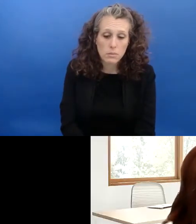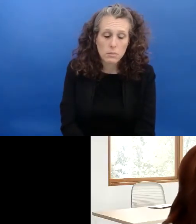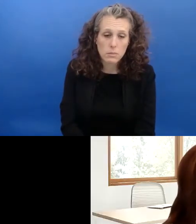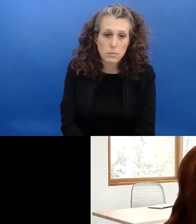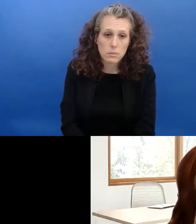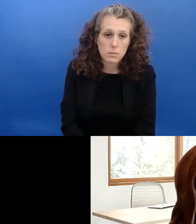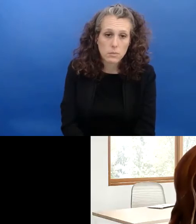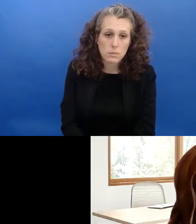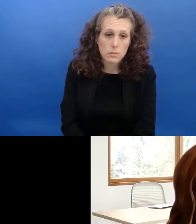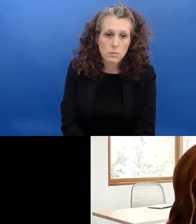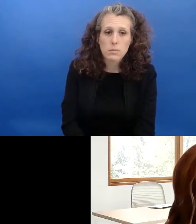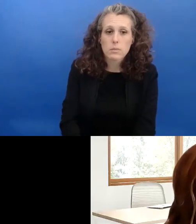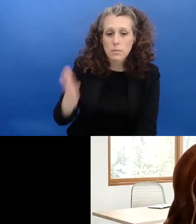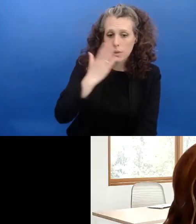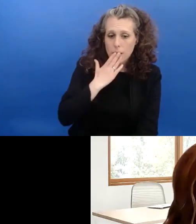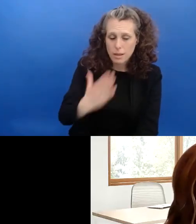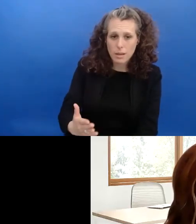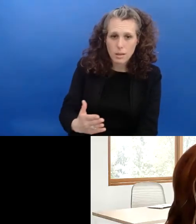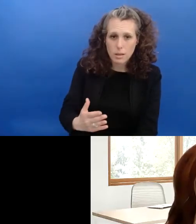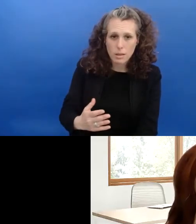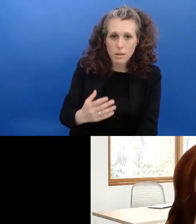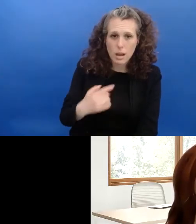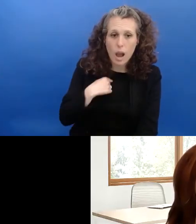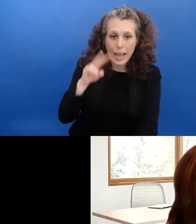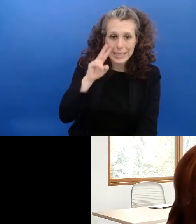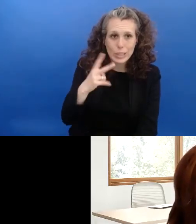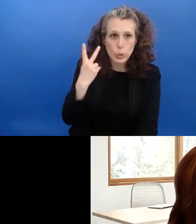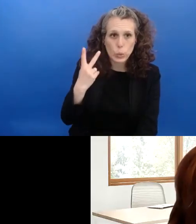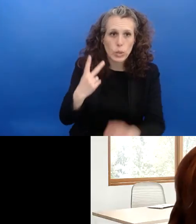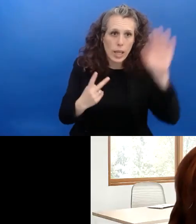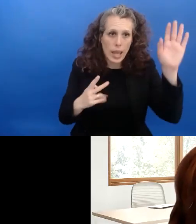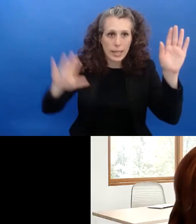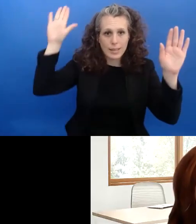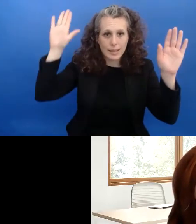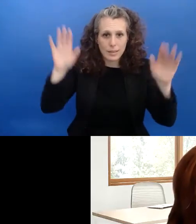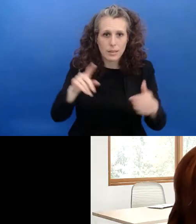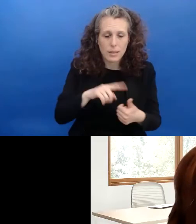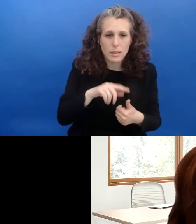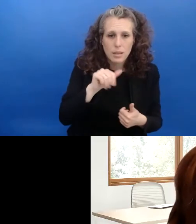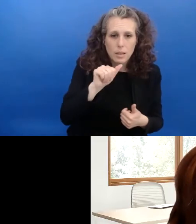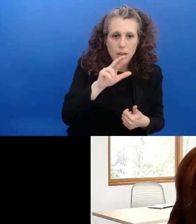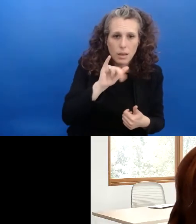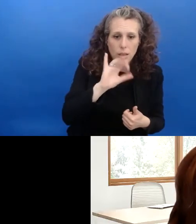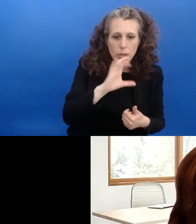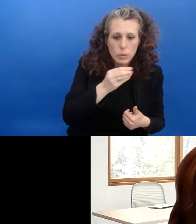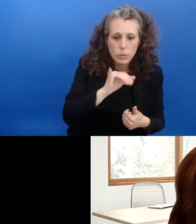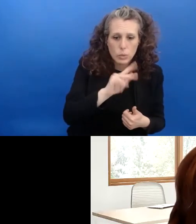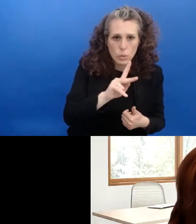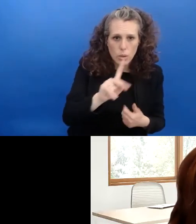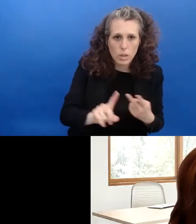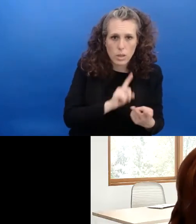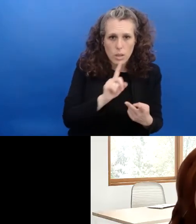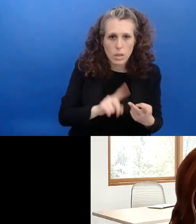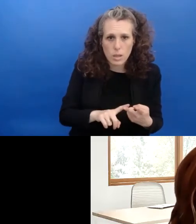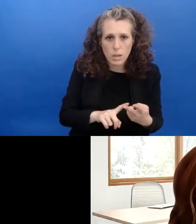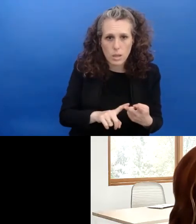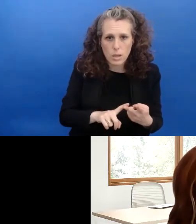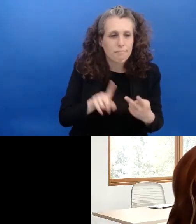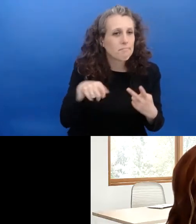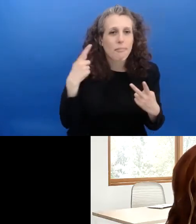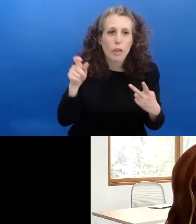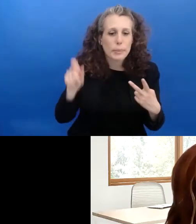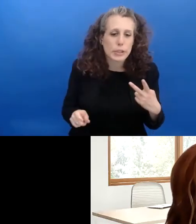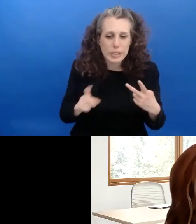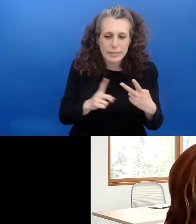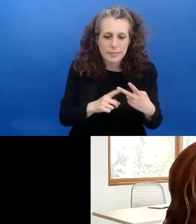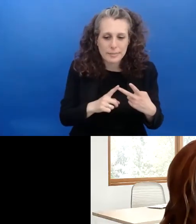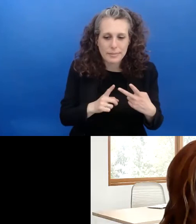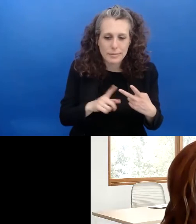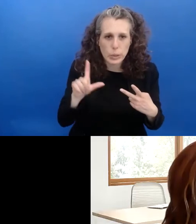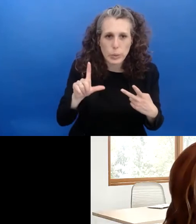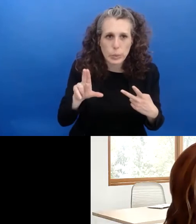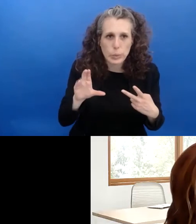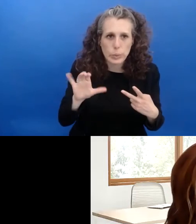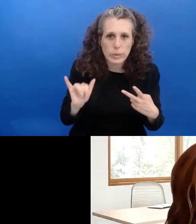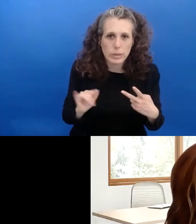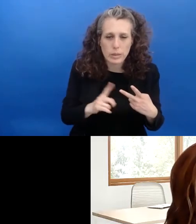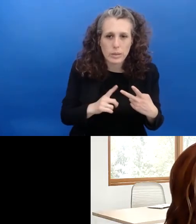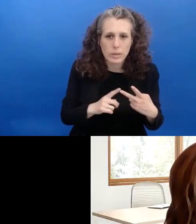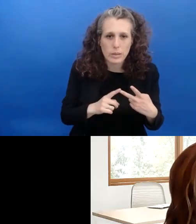we have two hands raised one from arby choik and one from lucy nakata um i see that we cannot hear